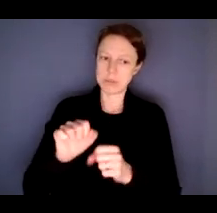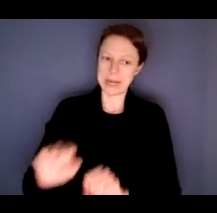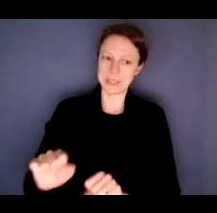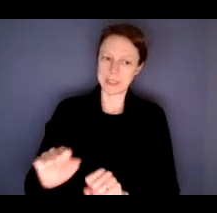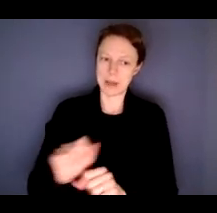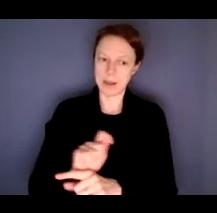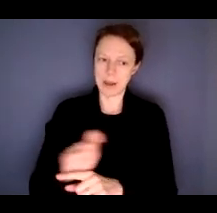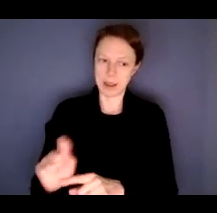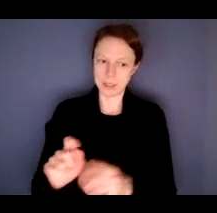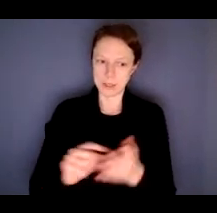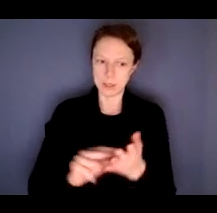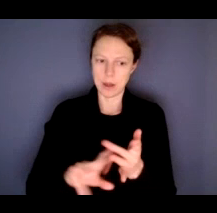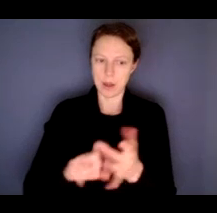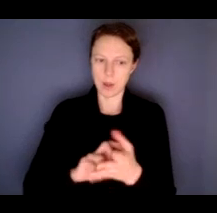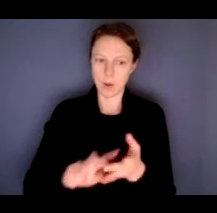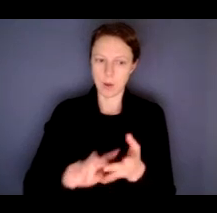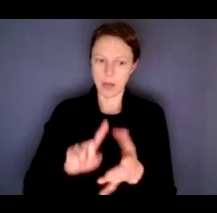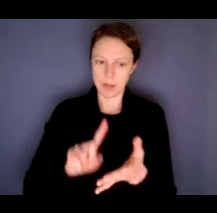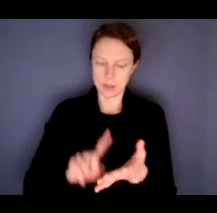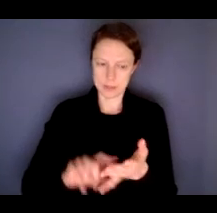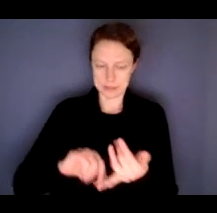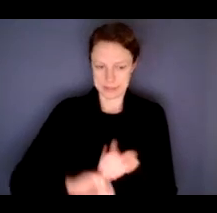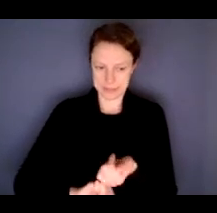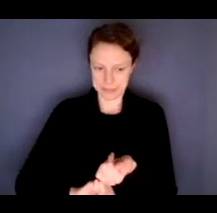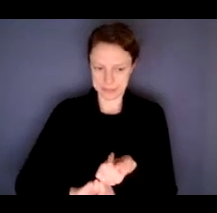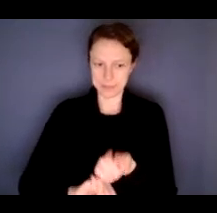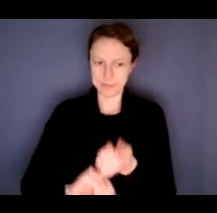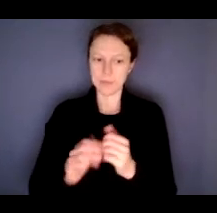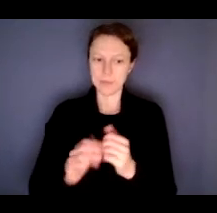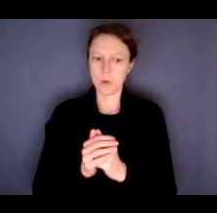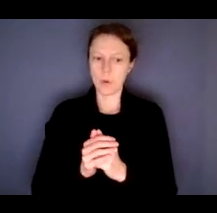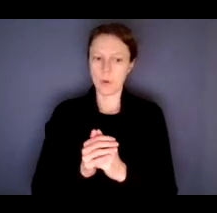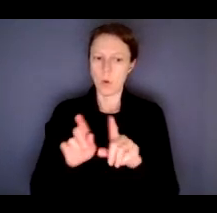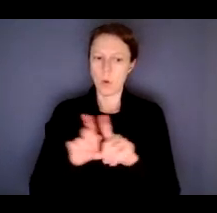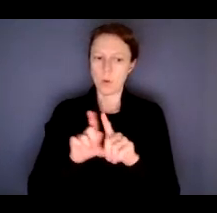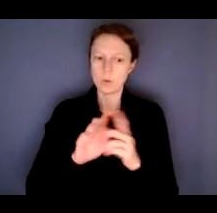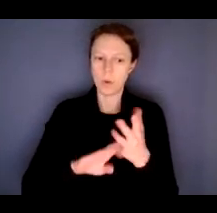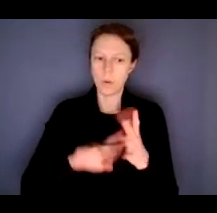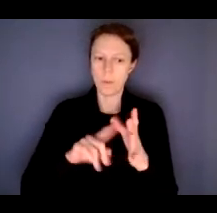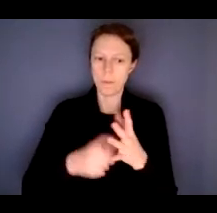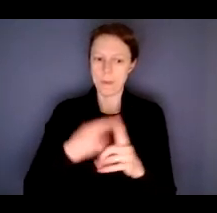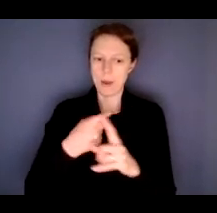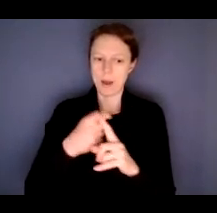got Mark Sprenger, who is a Manager of community and visiting advocacy and Mark is from the Office